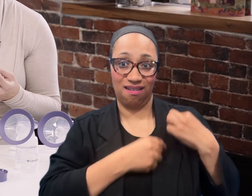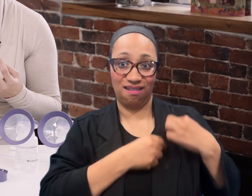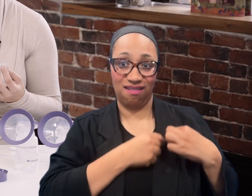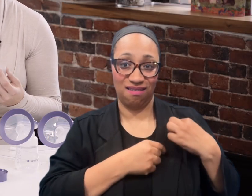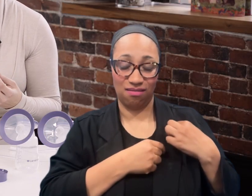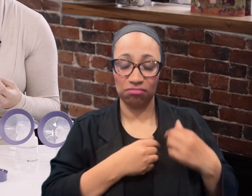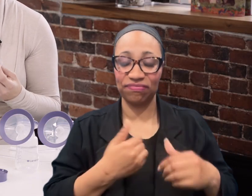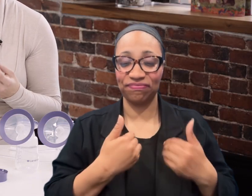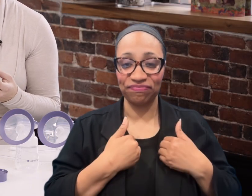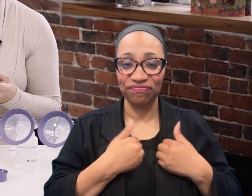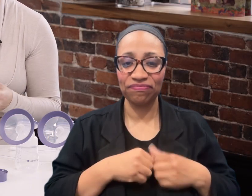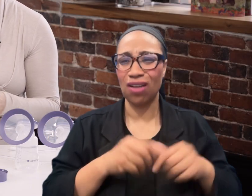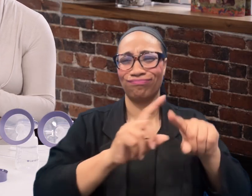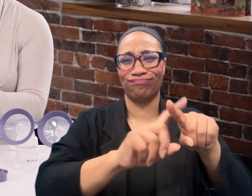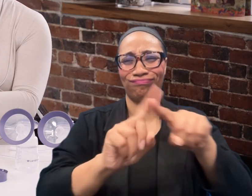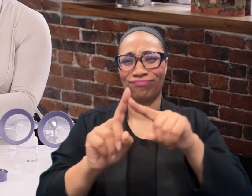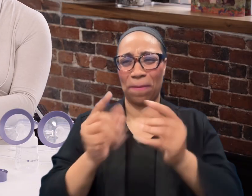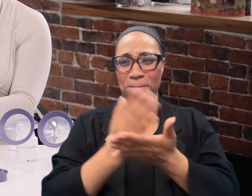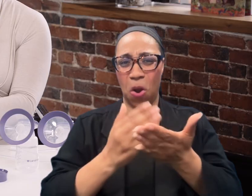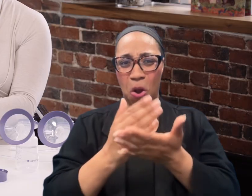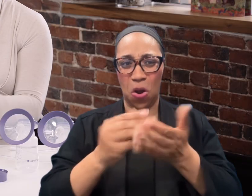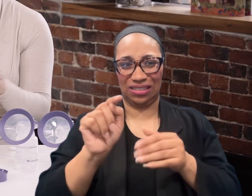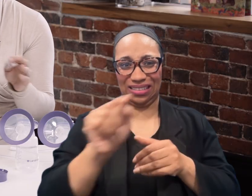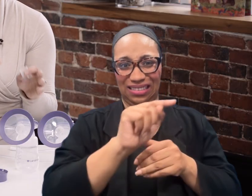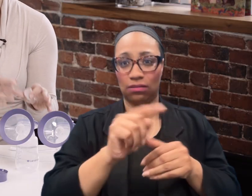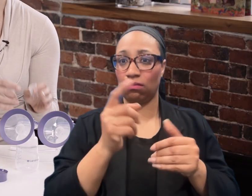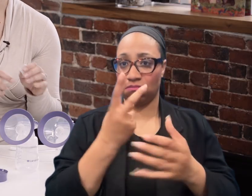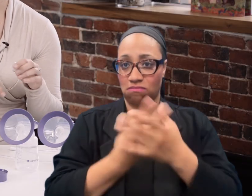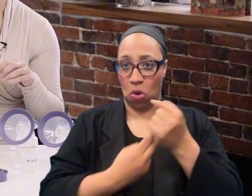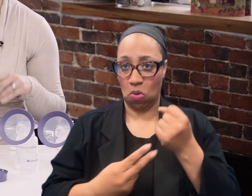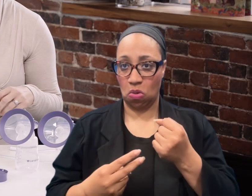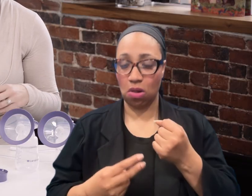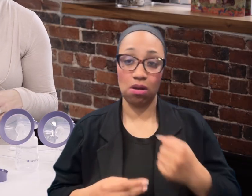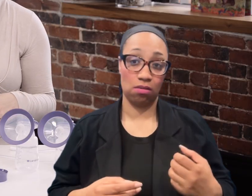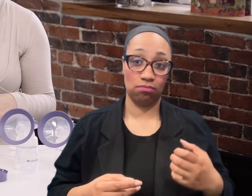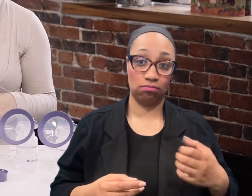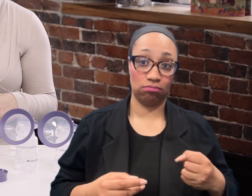feature around that is these work in both the wearable cups as well as the standard flanges.